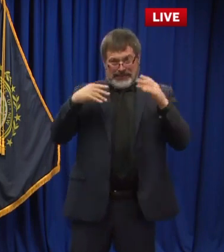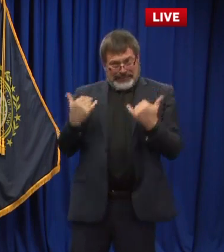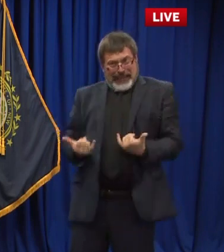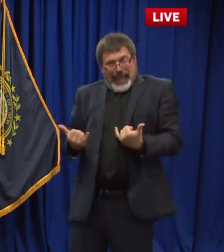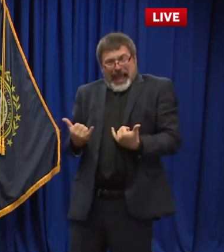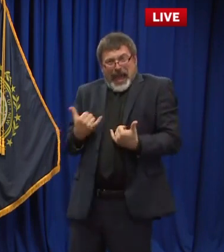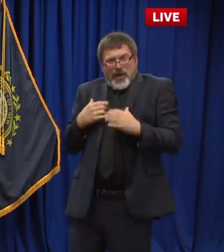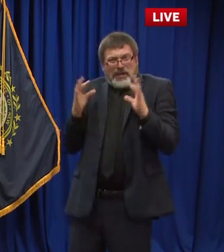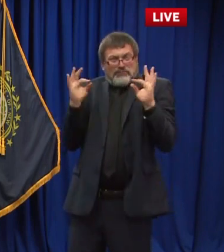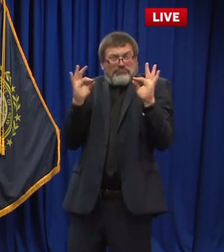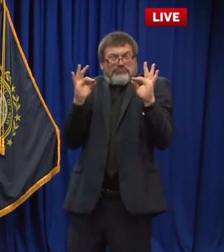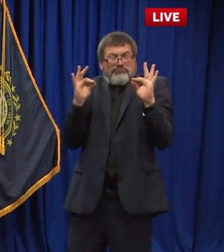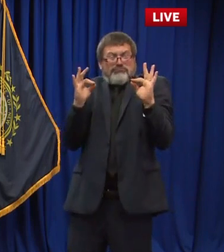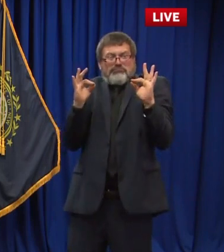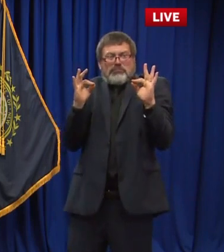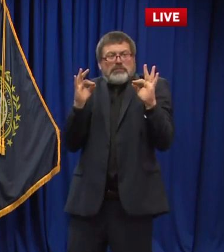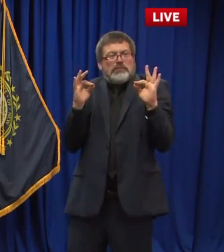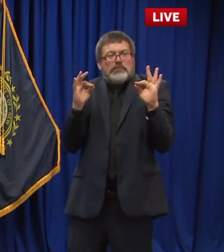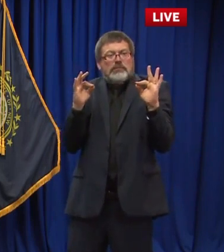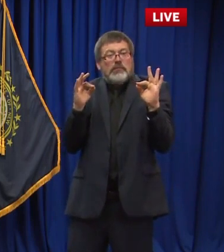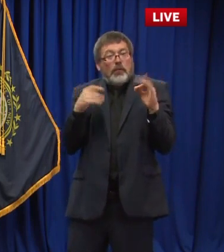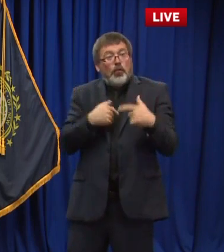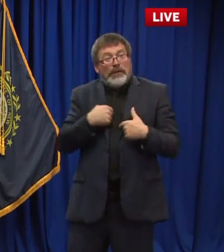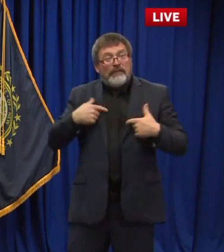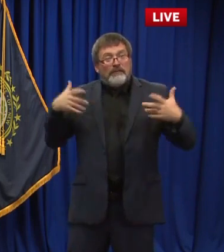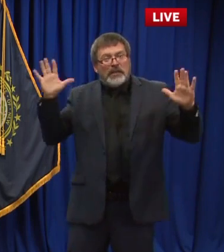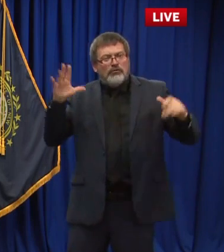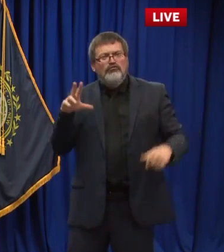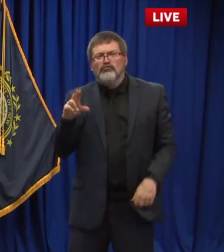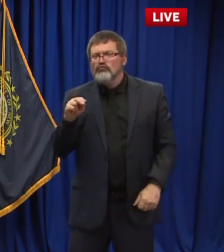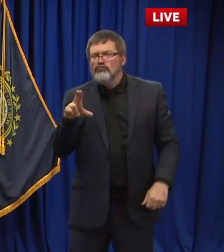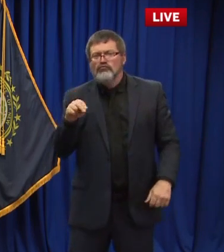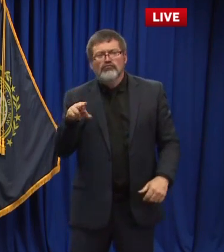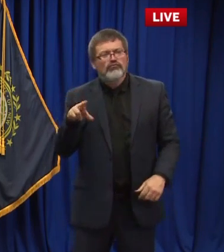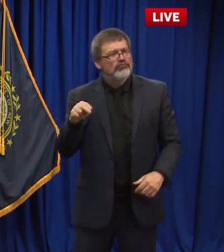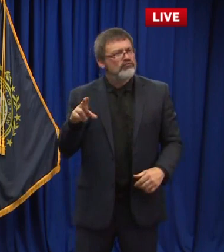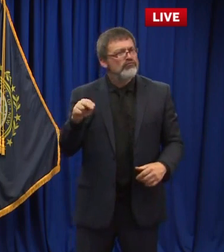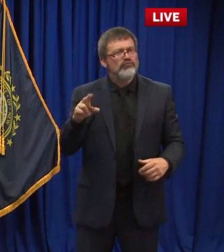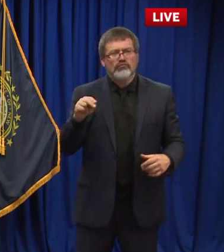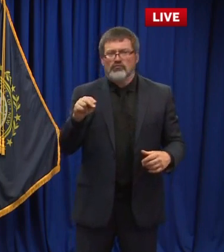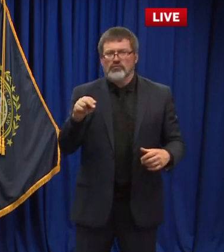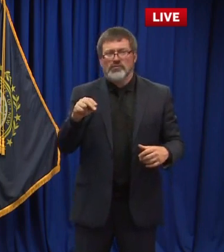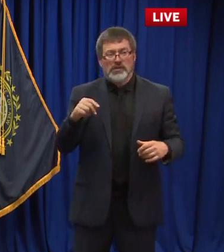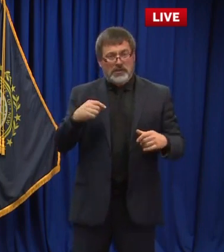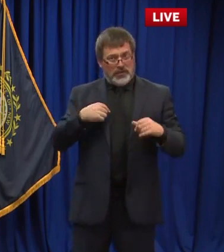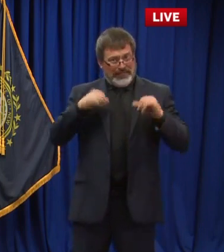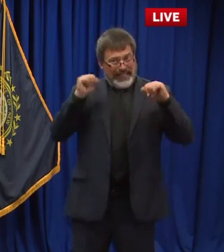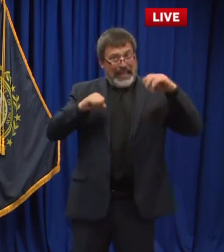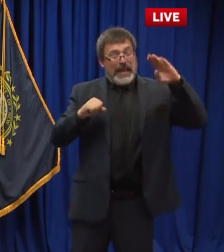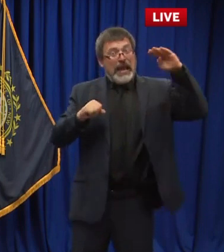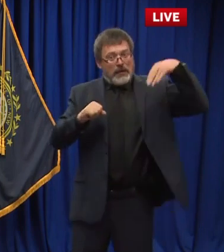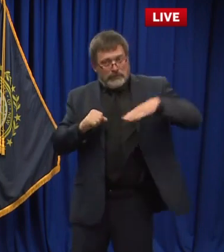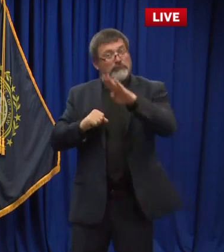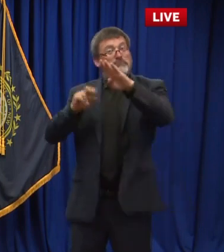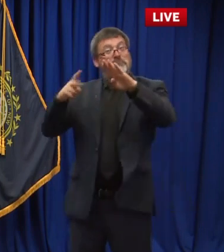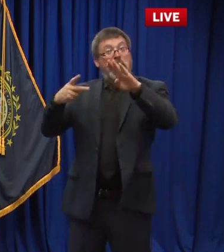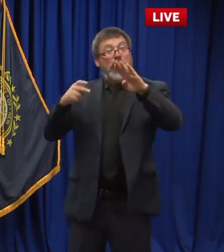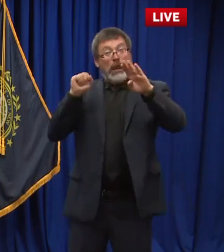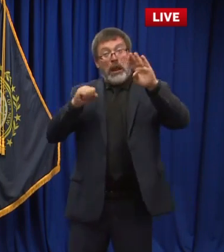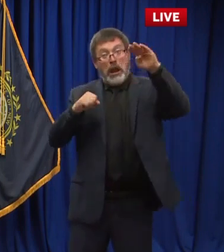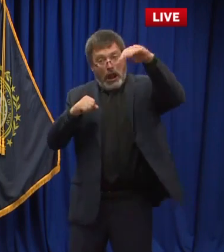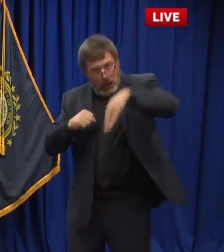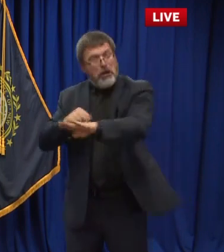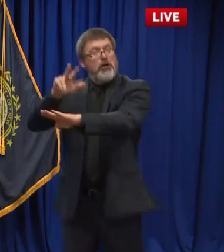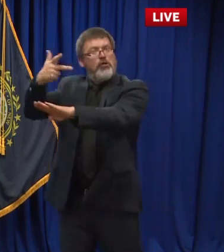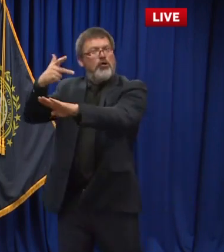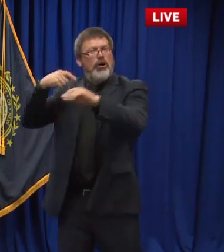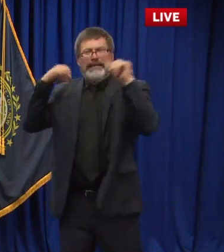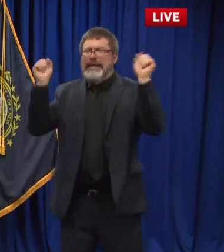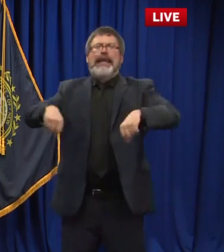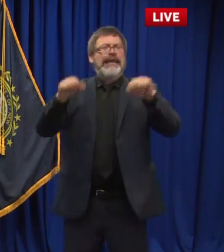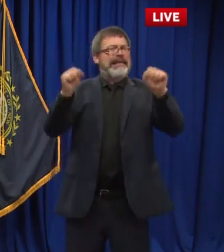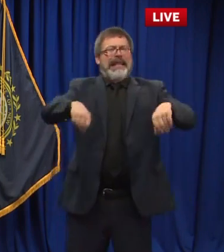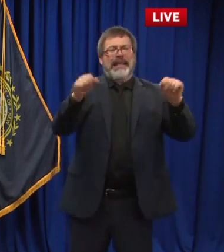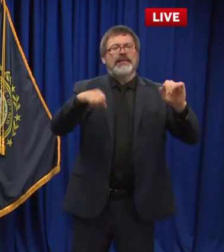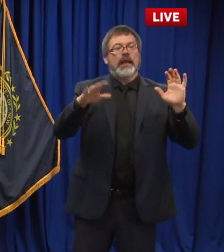WE WANT TO IMPRESS UPON FOLKS WHAT THAT WHILE NUMBERS ARE GOOD, WE HAVE A LONG WAY TO GO BEFORE WE ARE THROUGH THIS PANDEMIC.